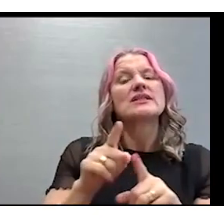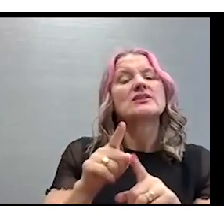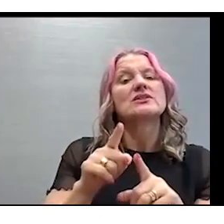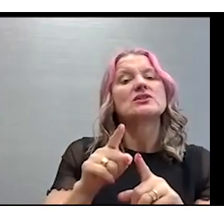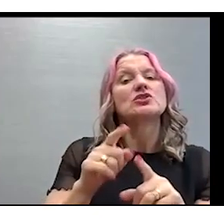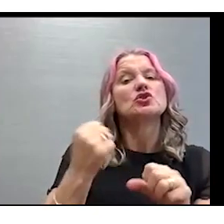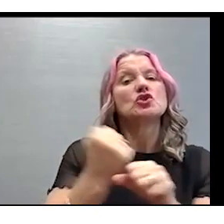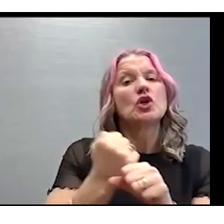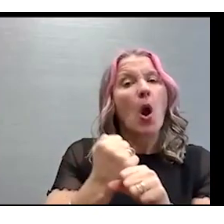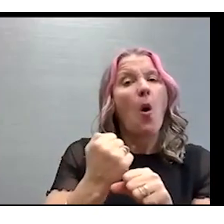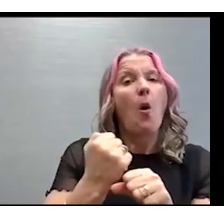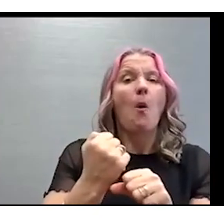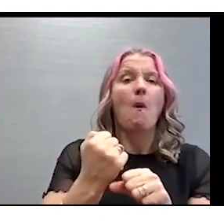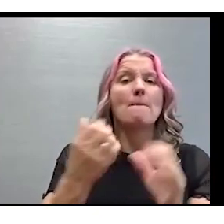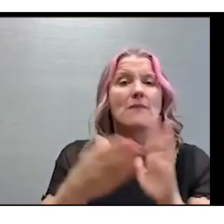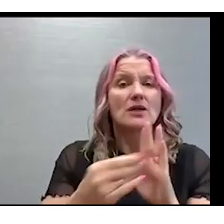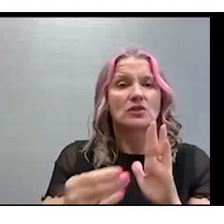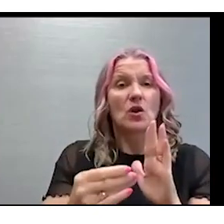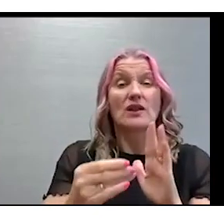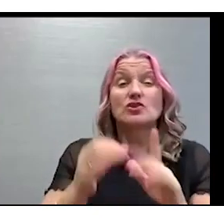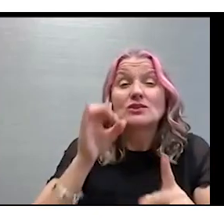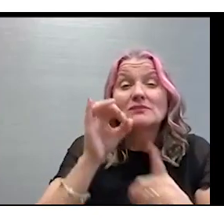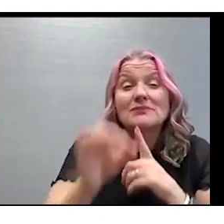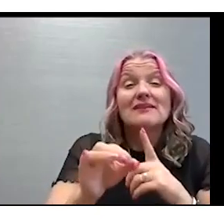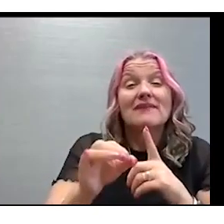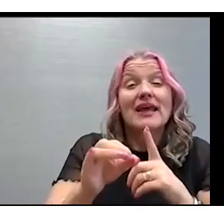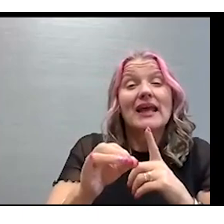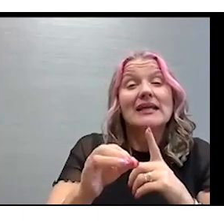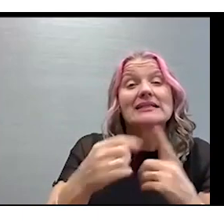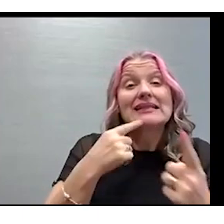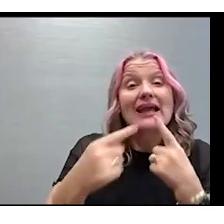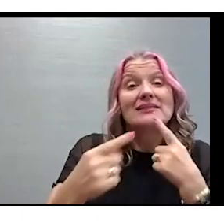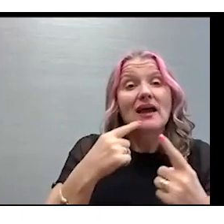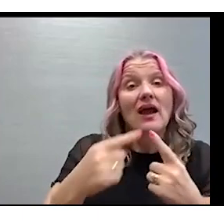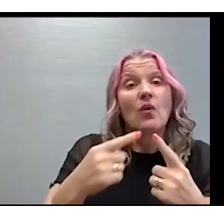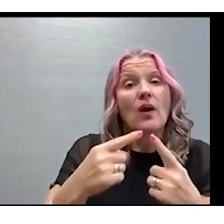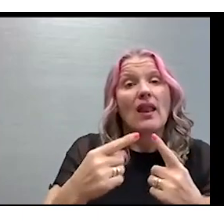grounding it in specific data, it's more likely to have more pretty fine answers.